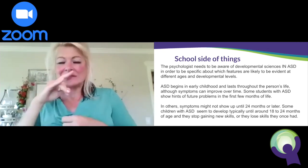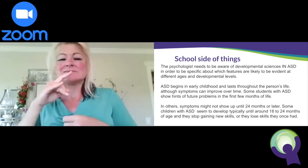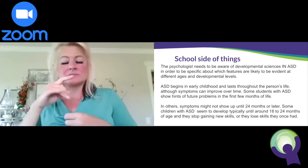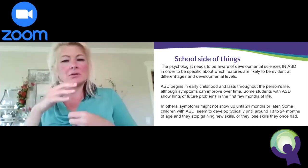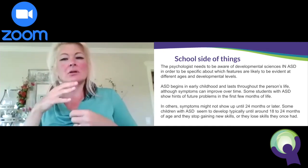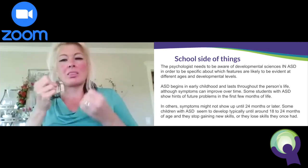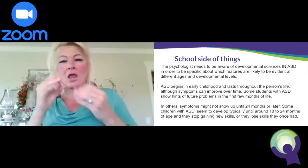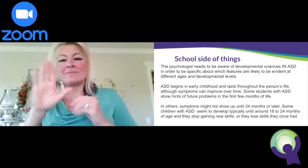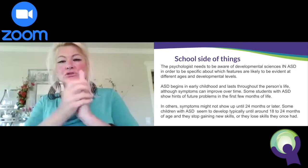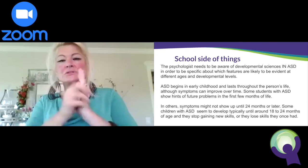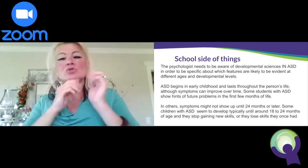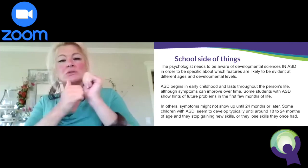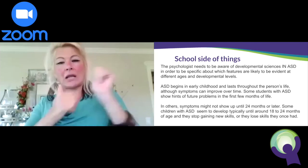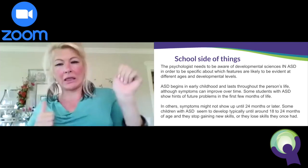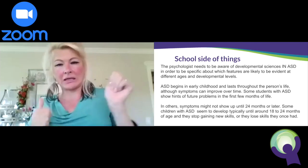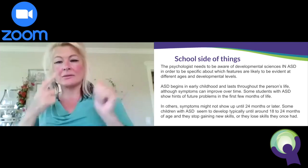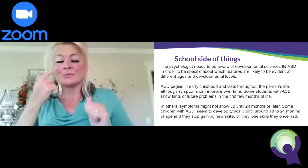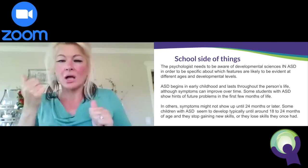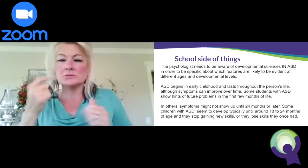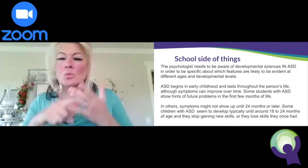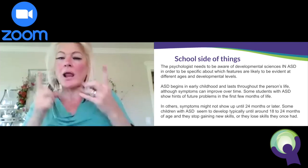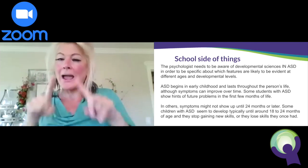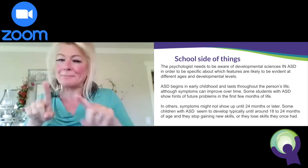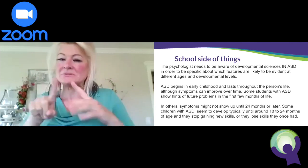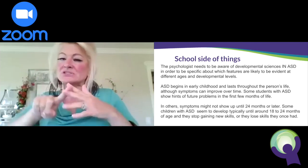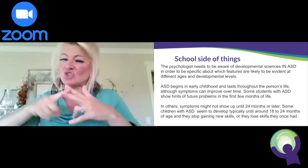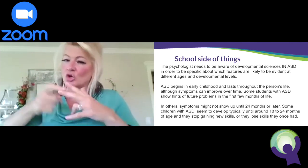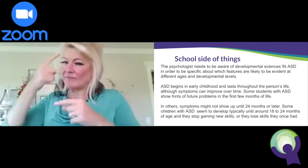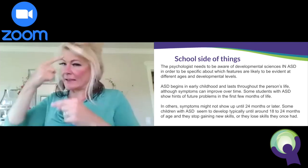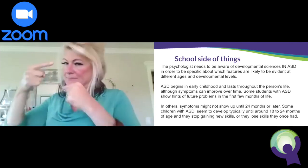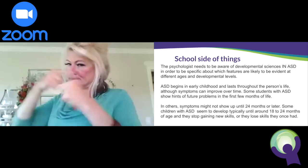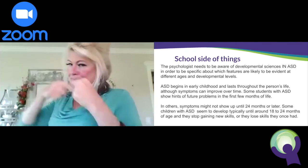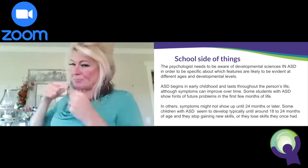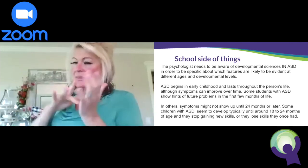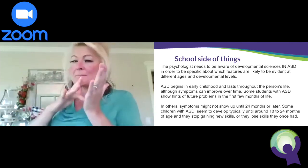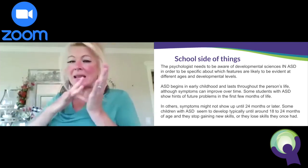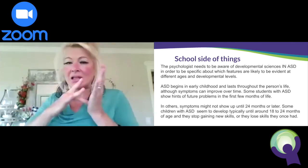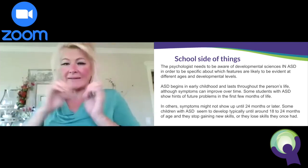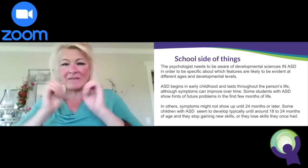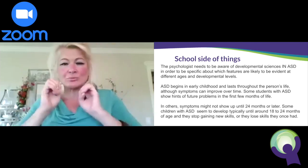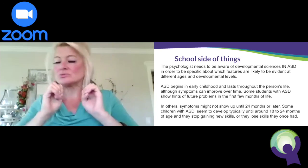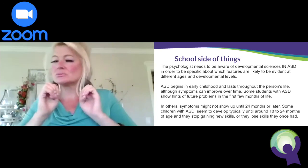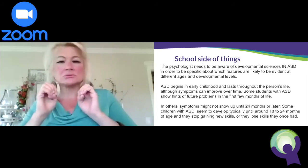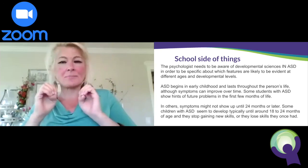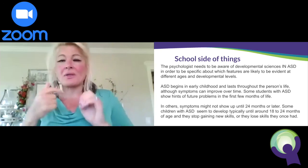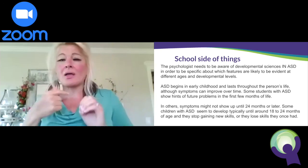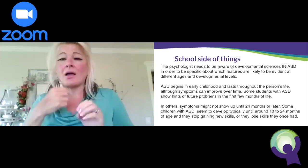somebody who's Deaf and autism. Their skills are delayed because we start thinking of medical